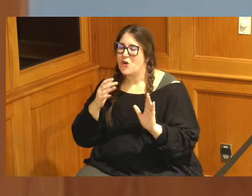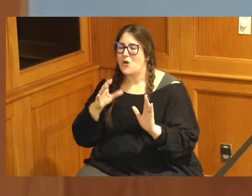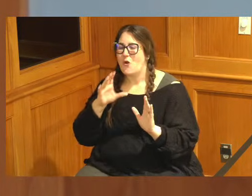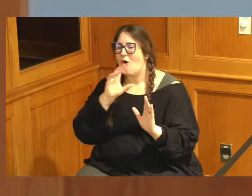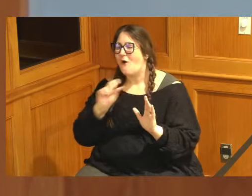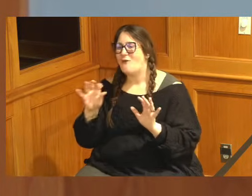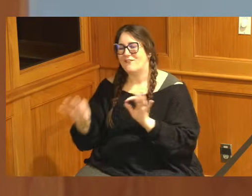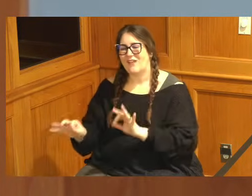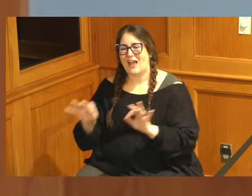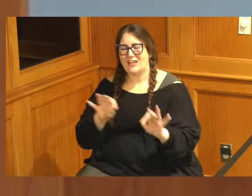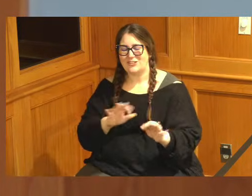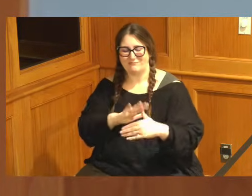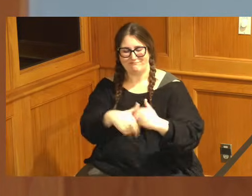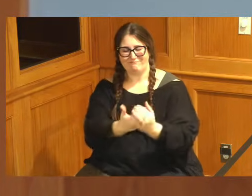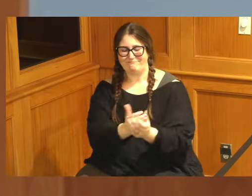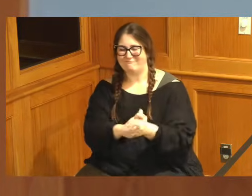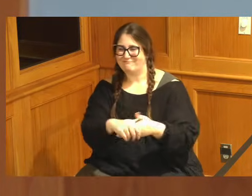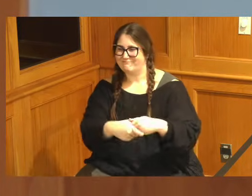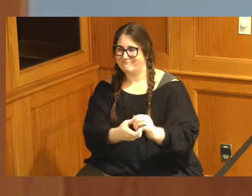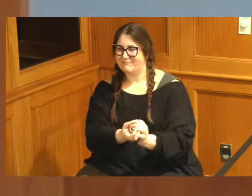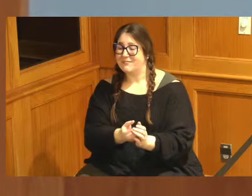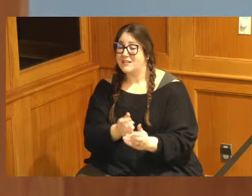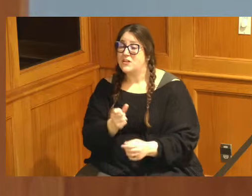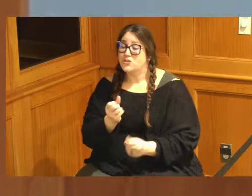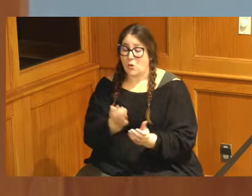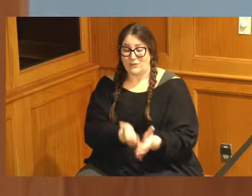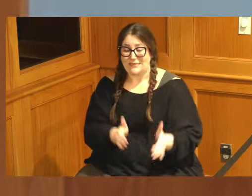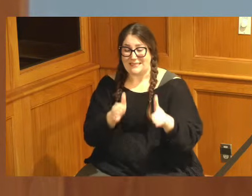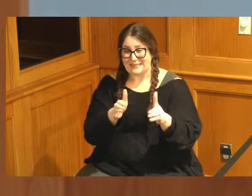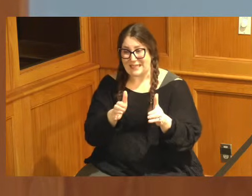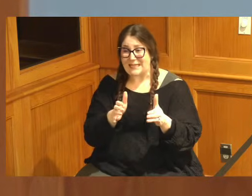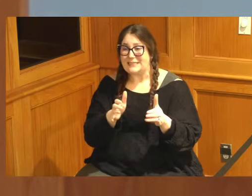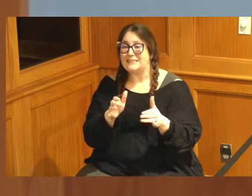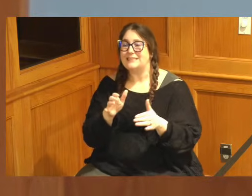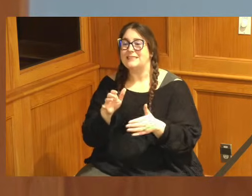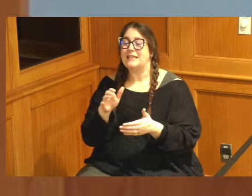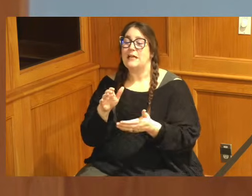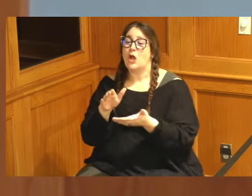don't have access to to hand sinks and soap and water and towels, then hand sanitizer is a good